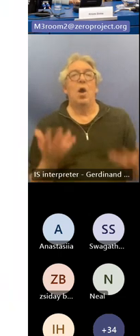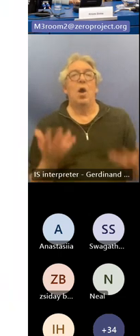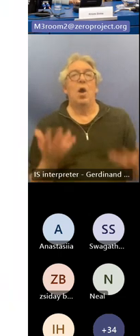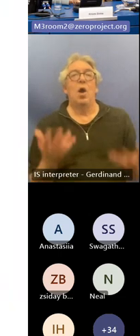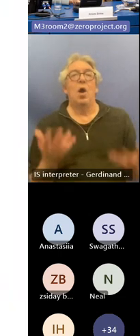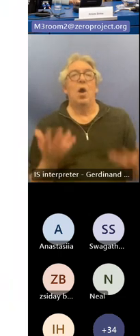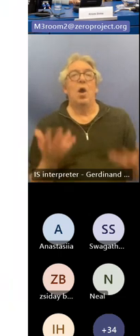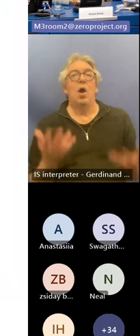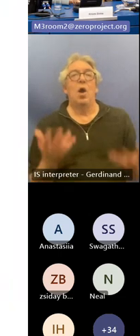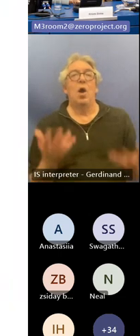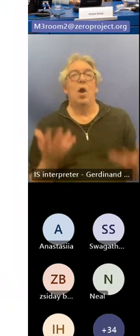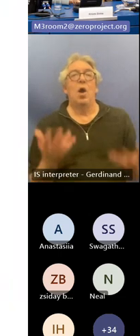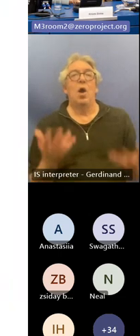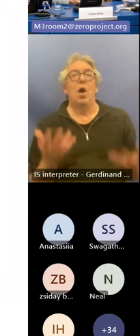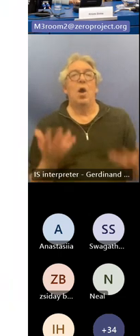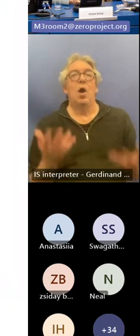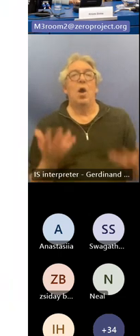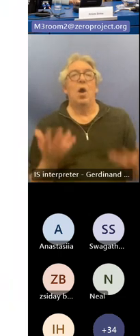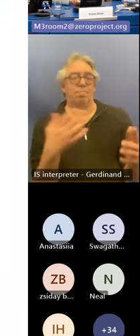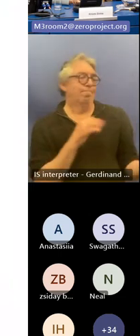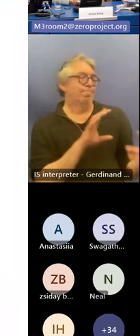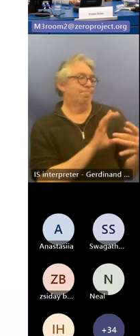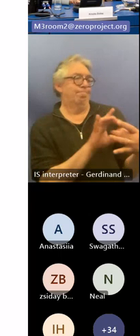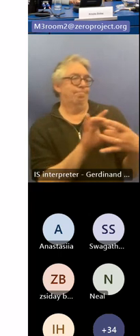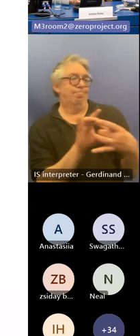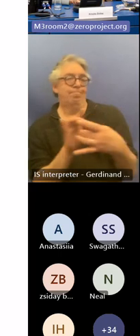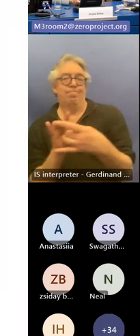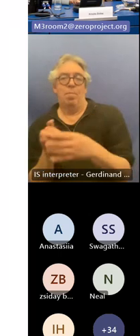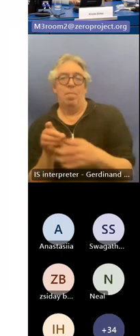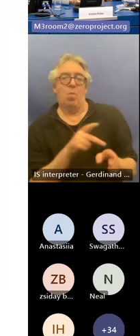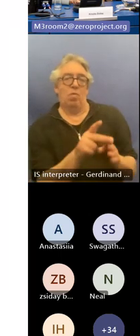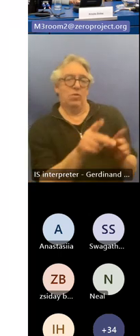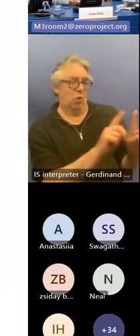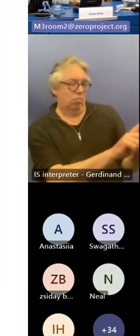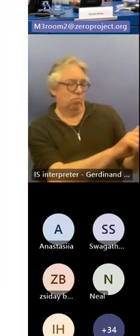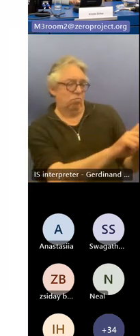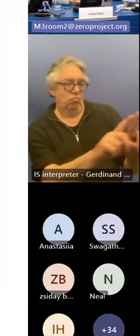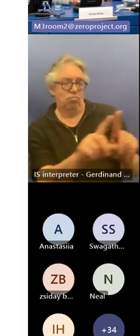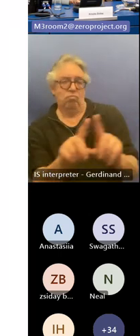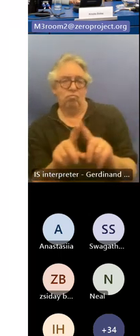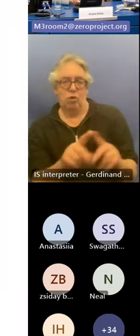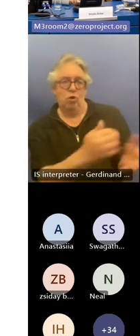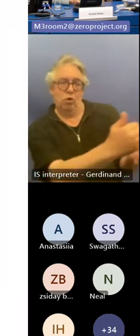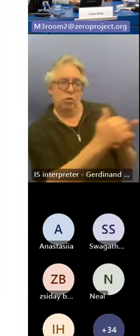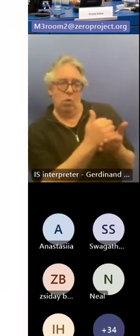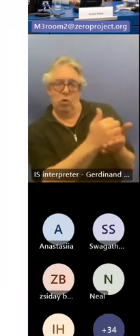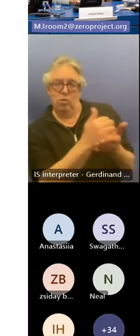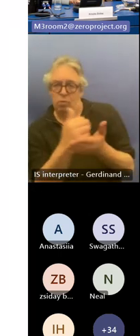with different professionals so that we can have a complex support system for young people. Most of